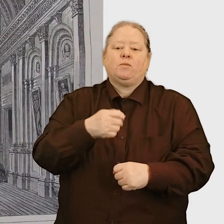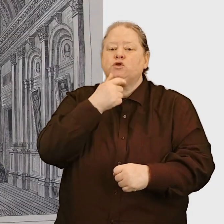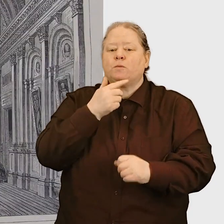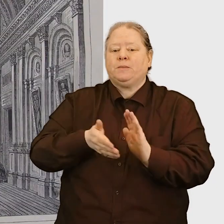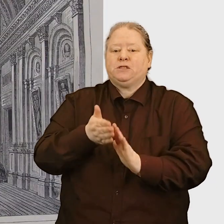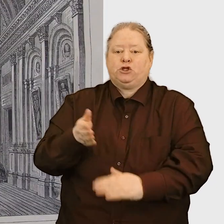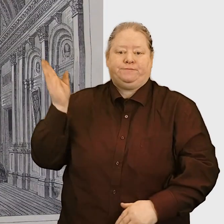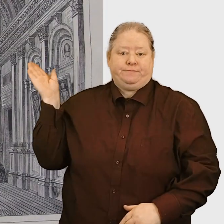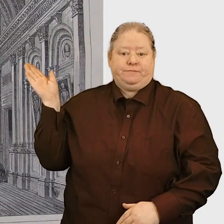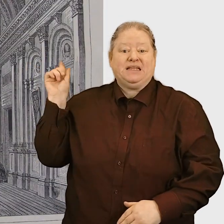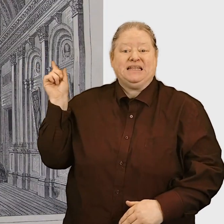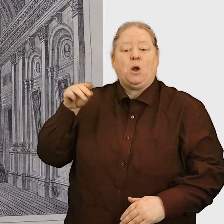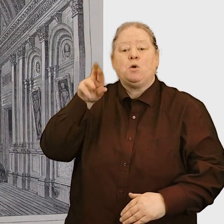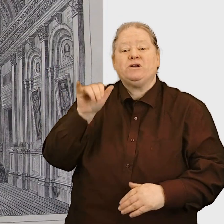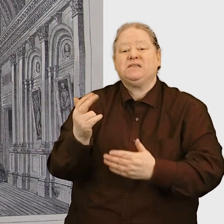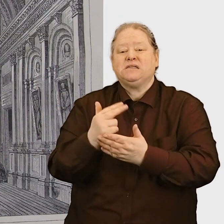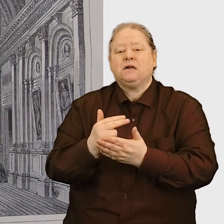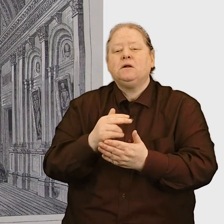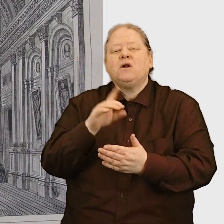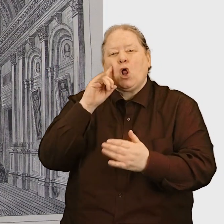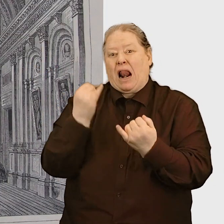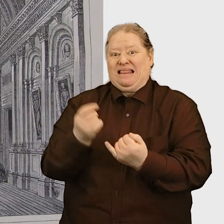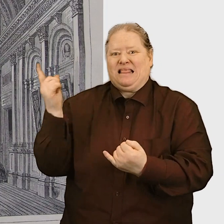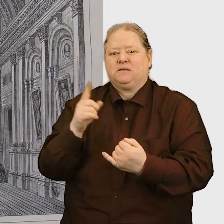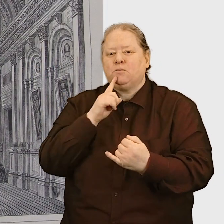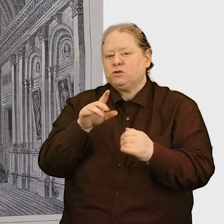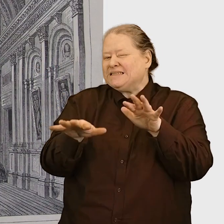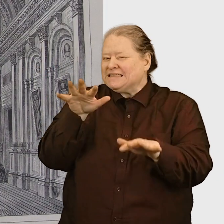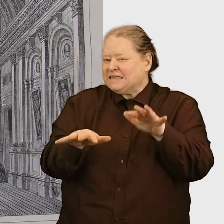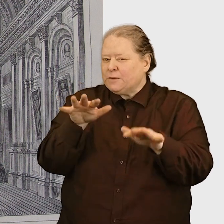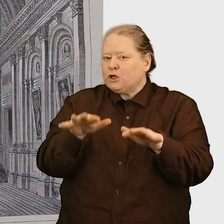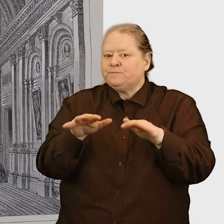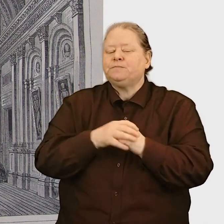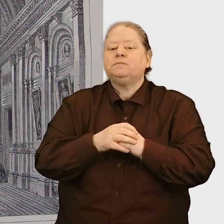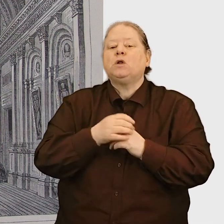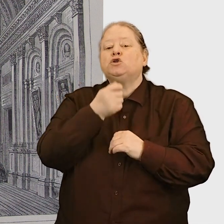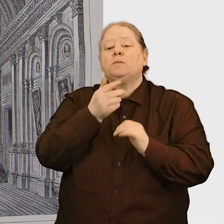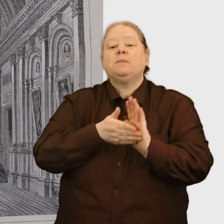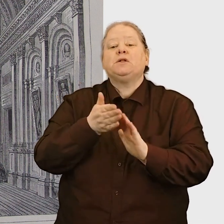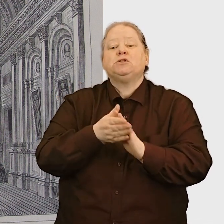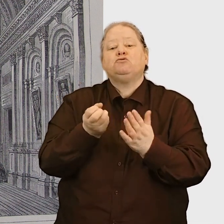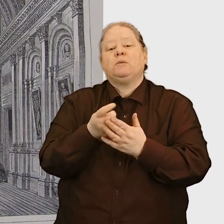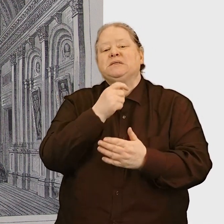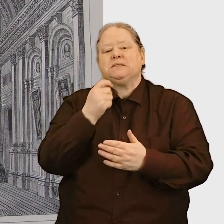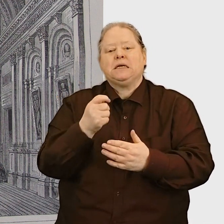So this was Murray's design. It doesn't look quite like this, but it's pretty similar. And the Dublin Builder describes it as "a noble apartment